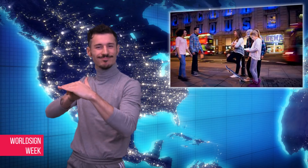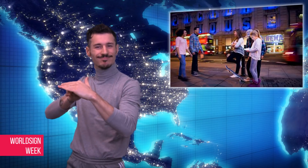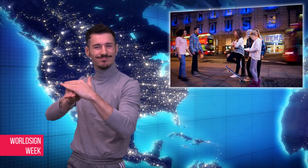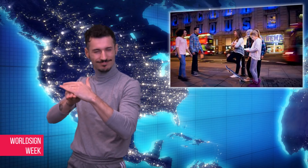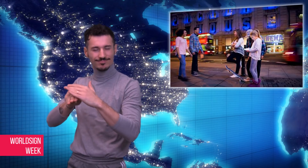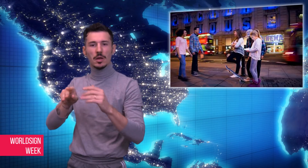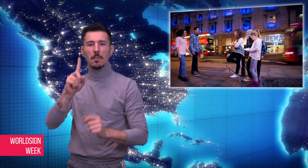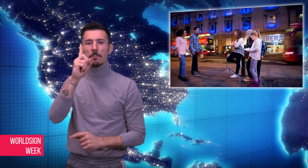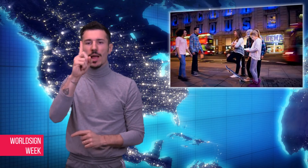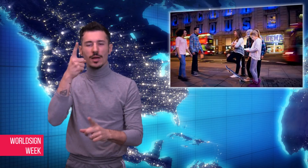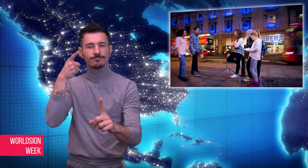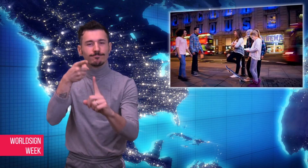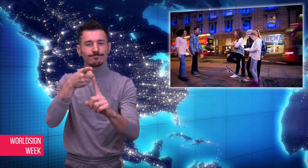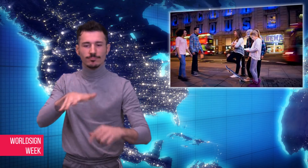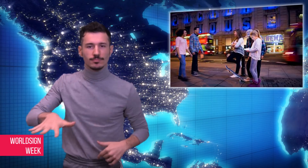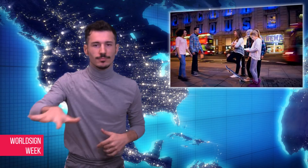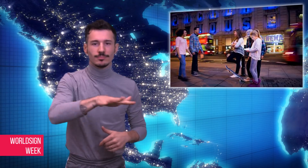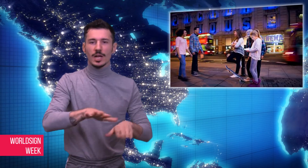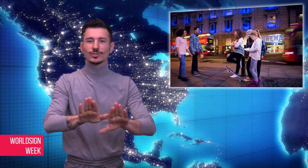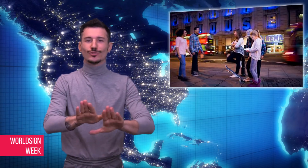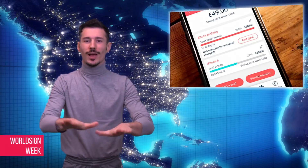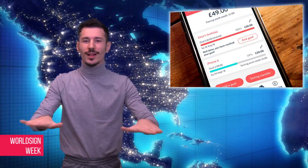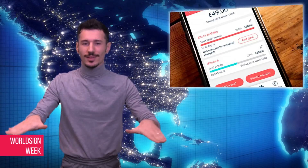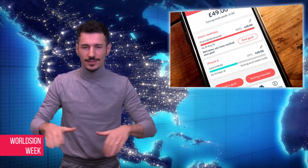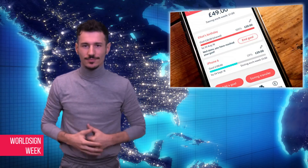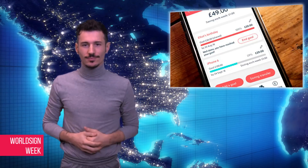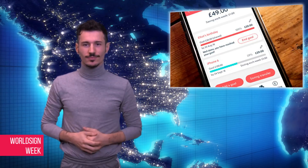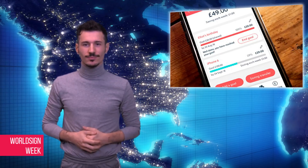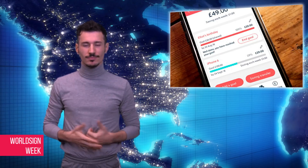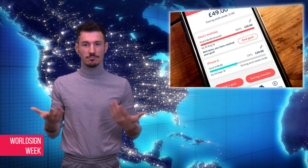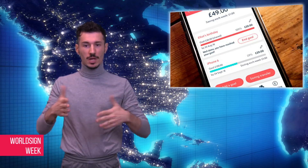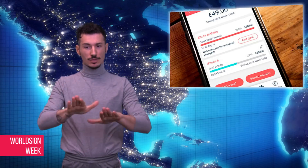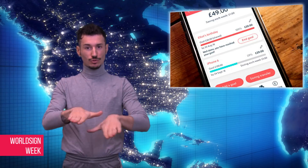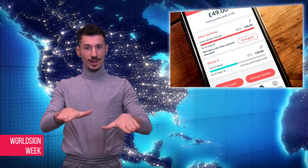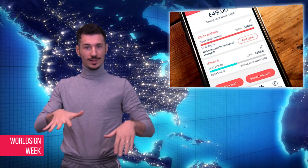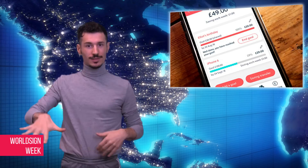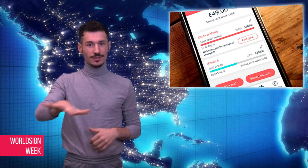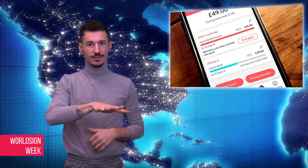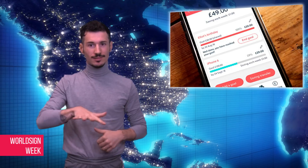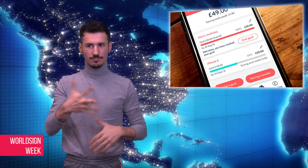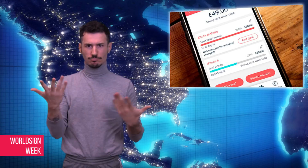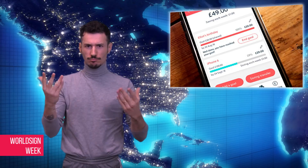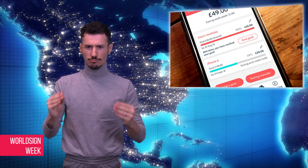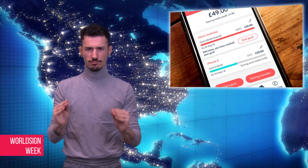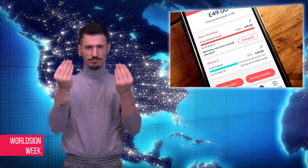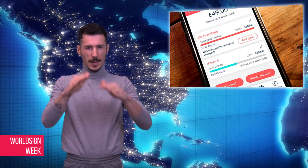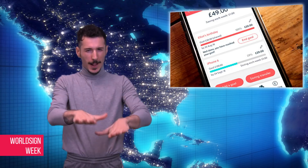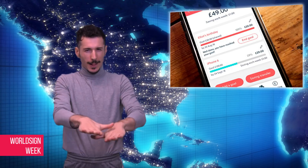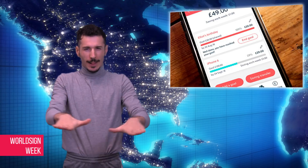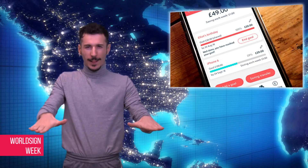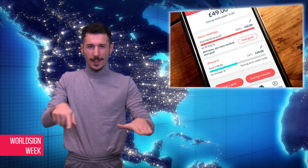As kids are too young to get bank cards from traditional banks,